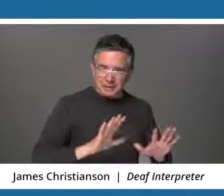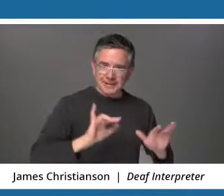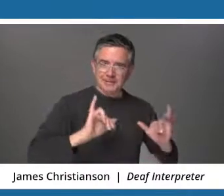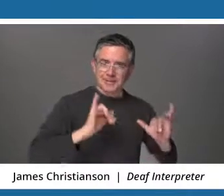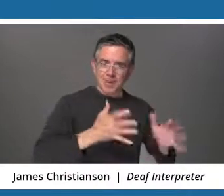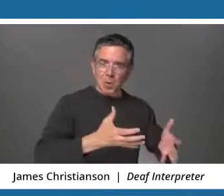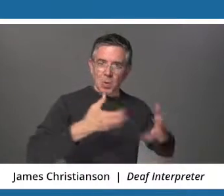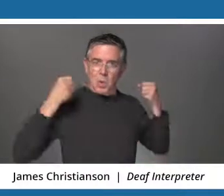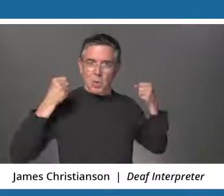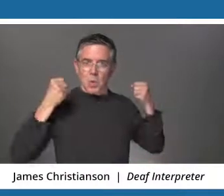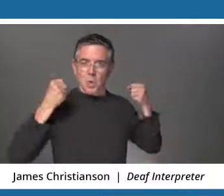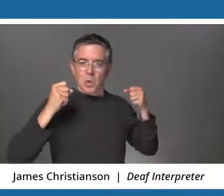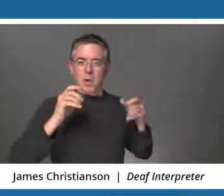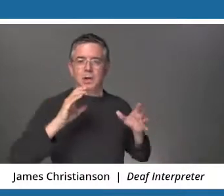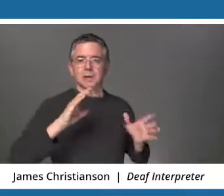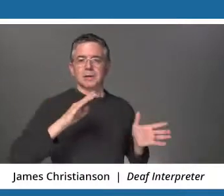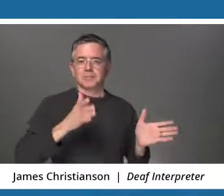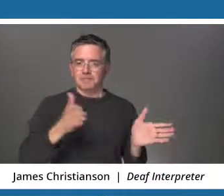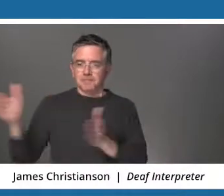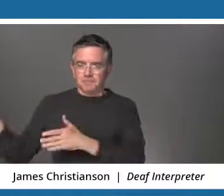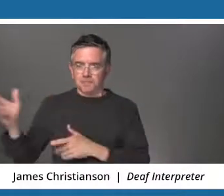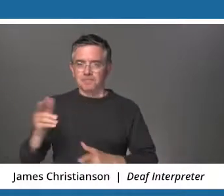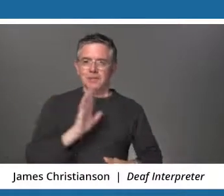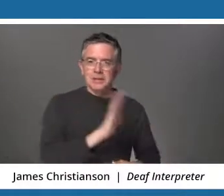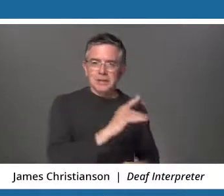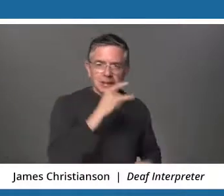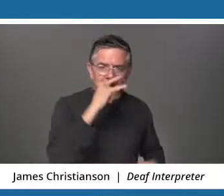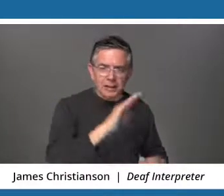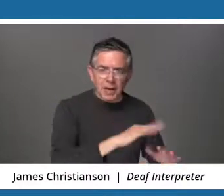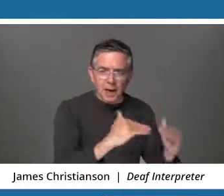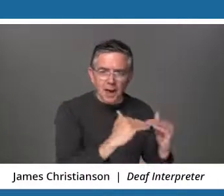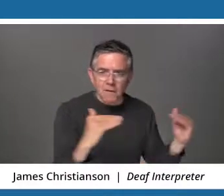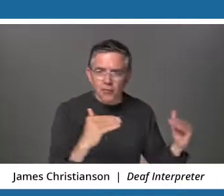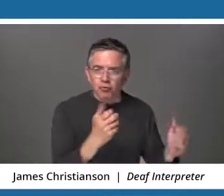even when you talk about populations where English isn't their first language,